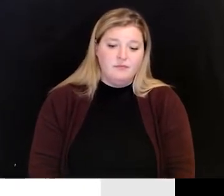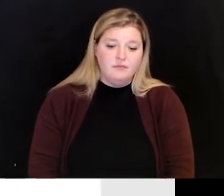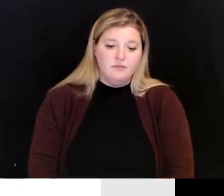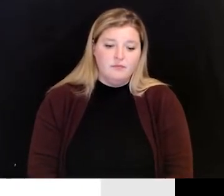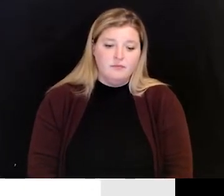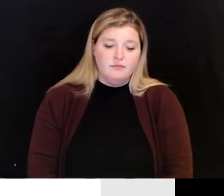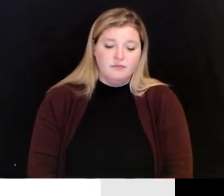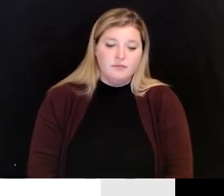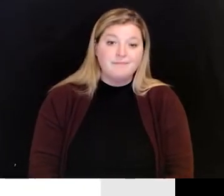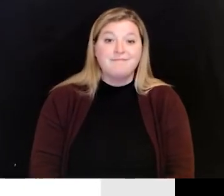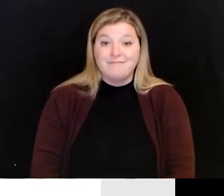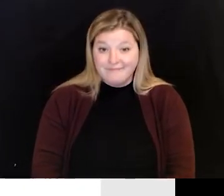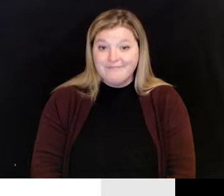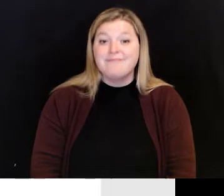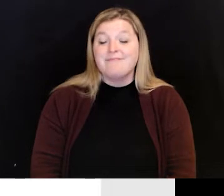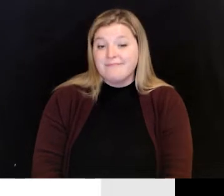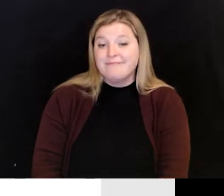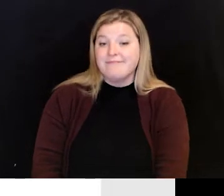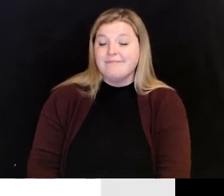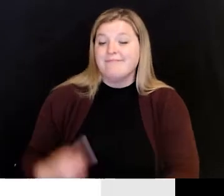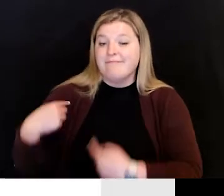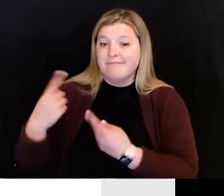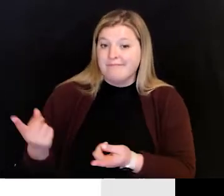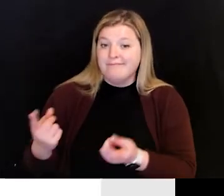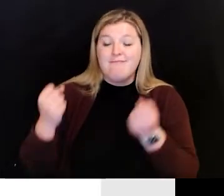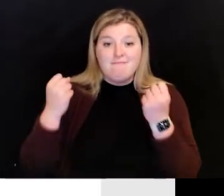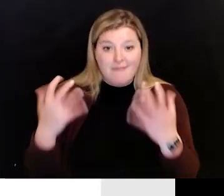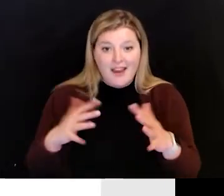There were a lot of challenges along the way.